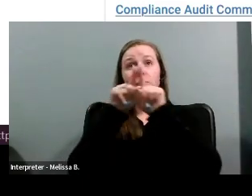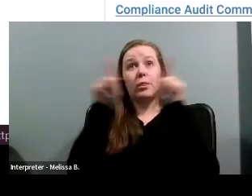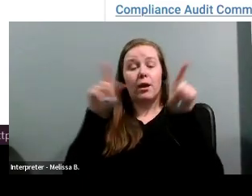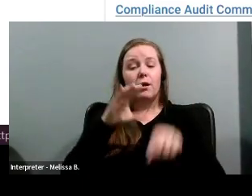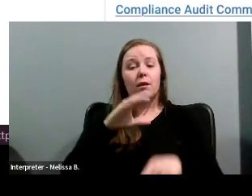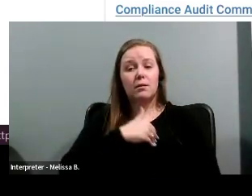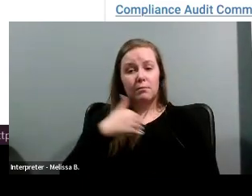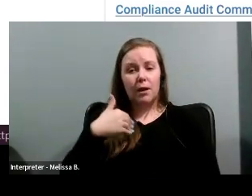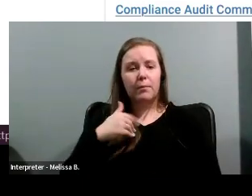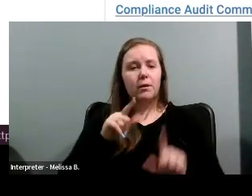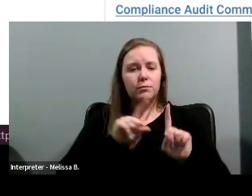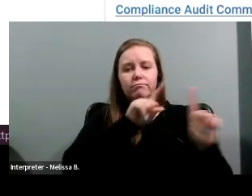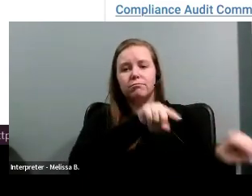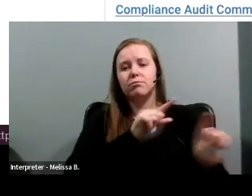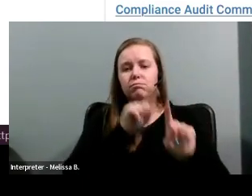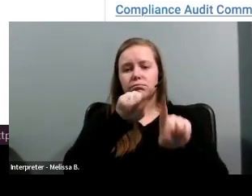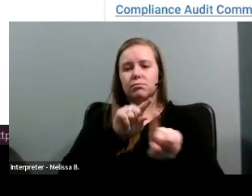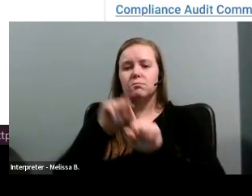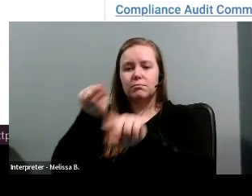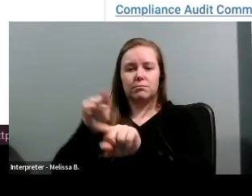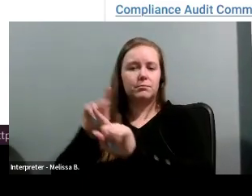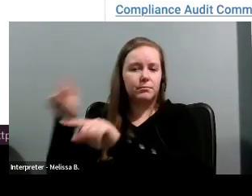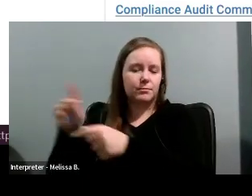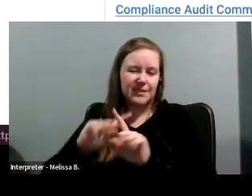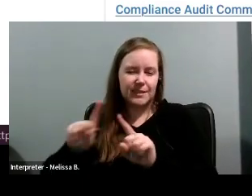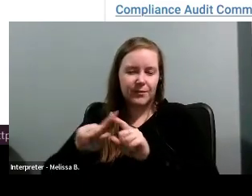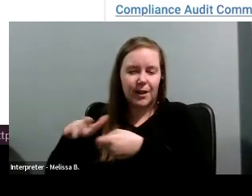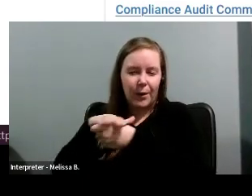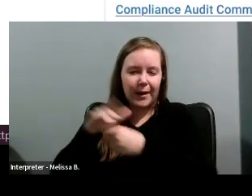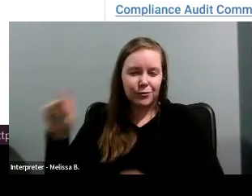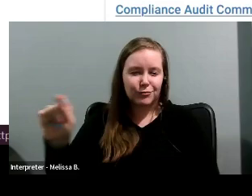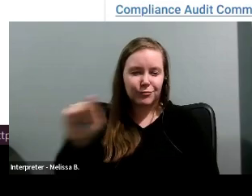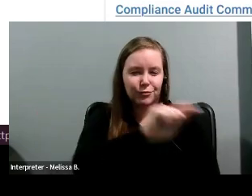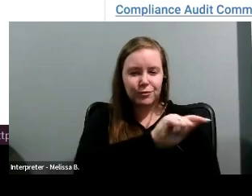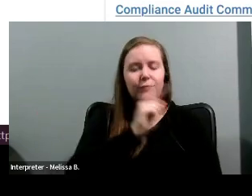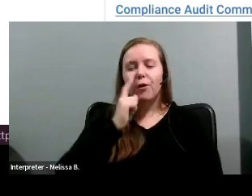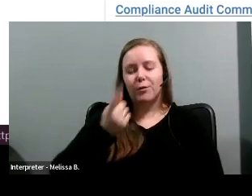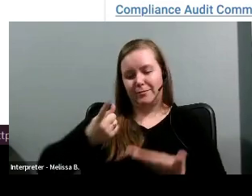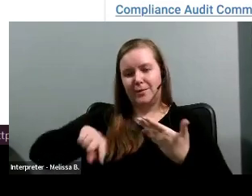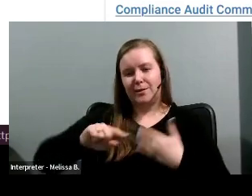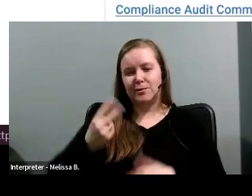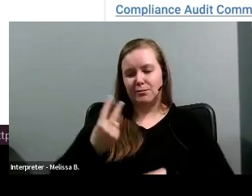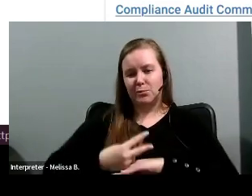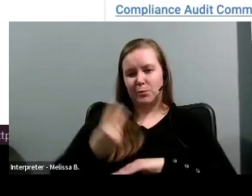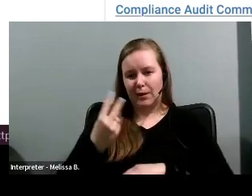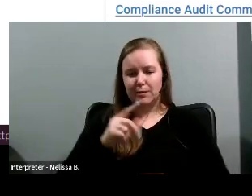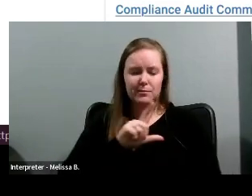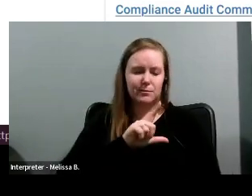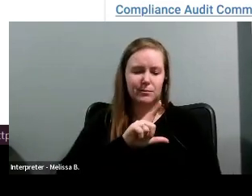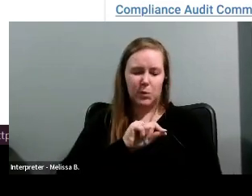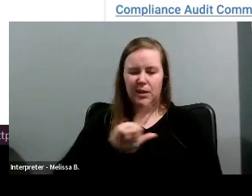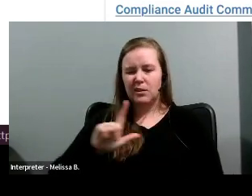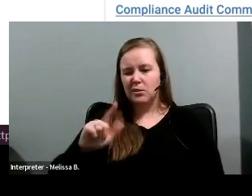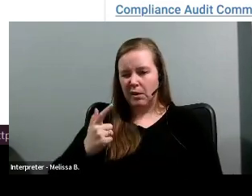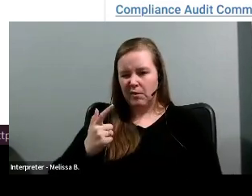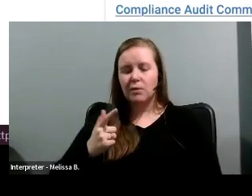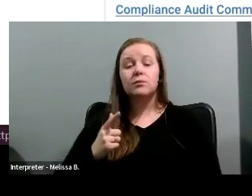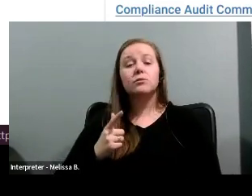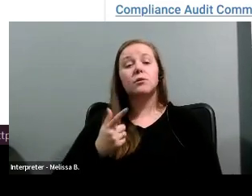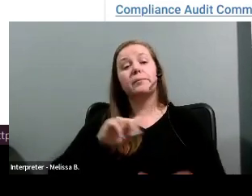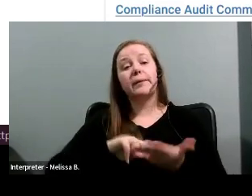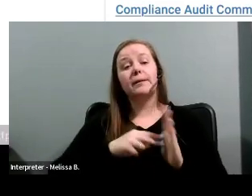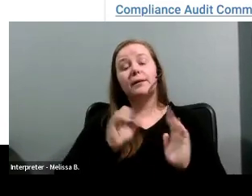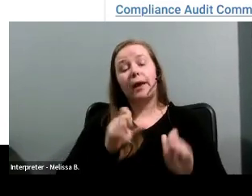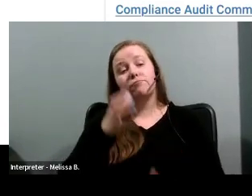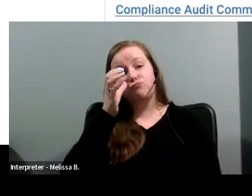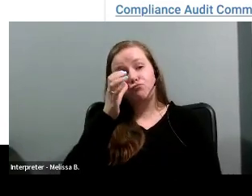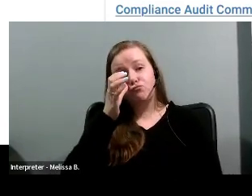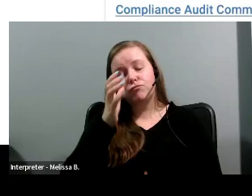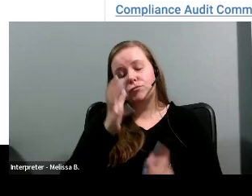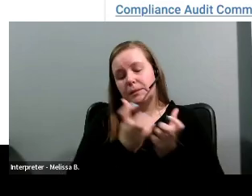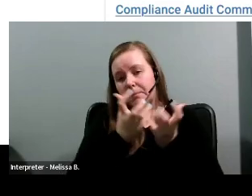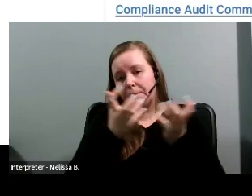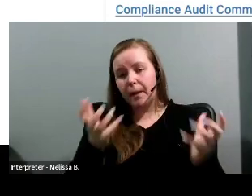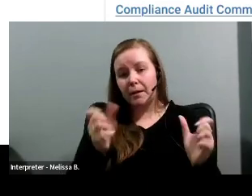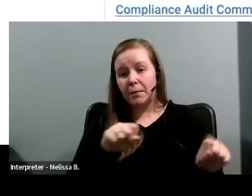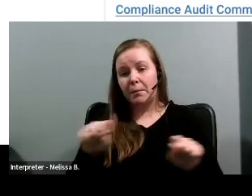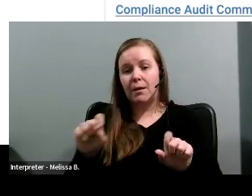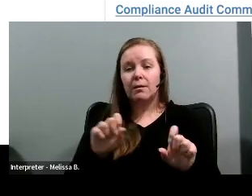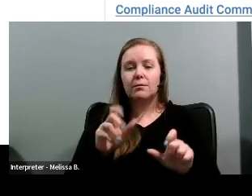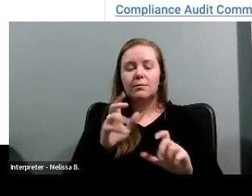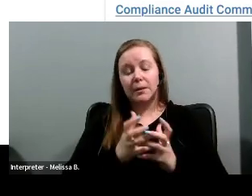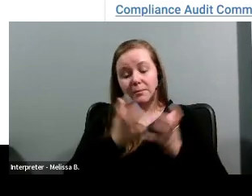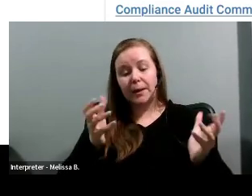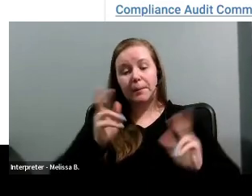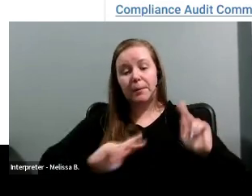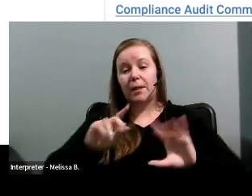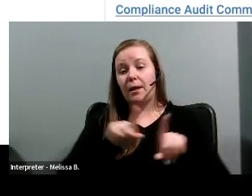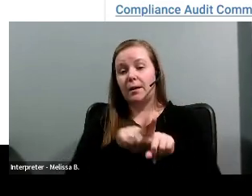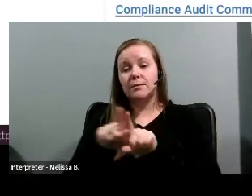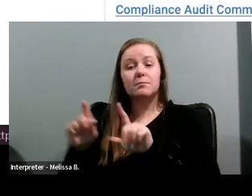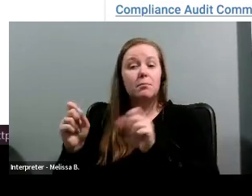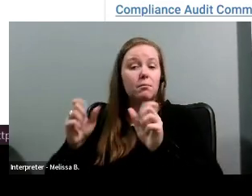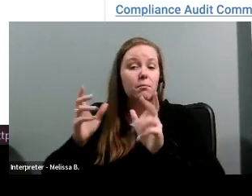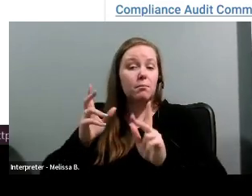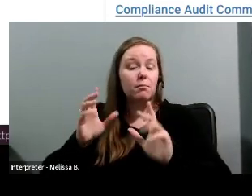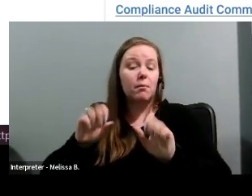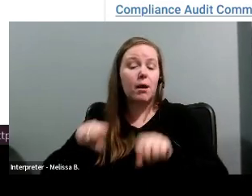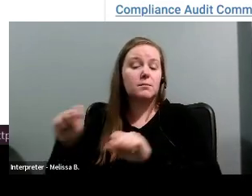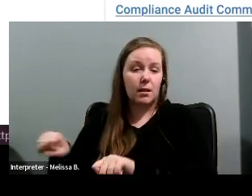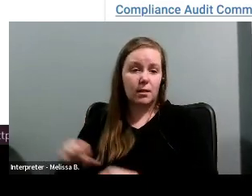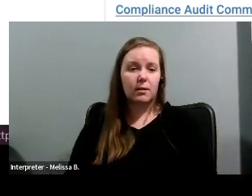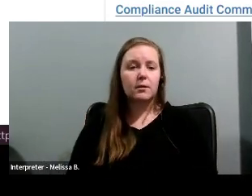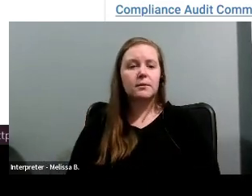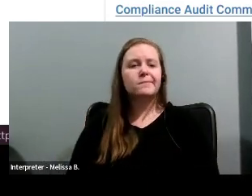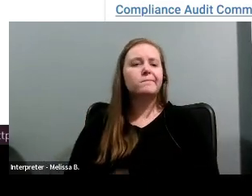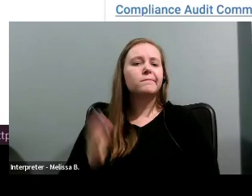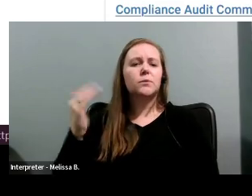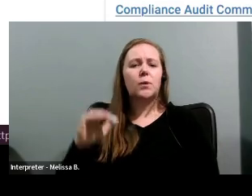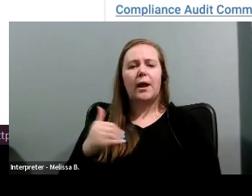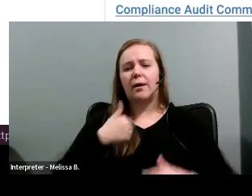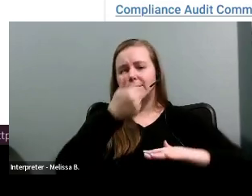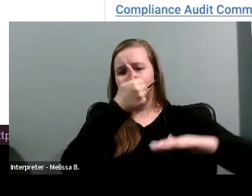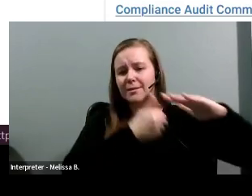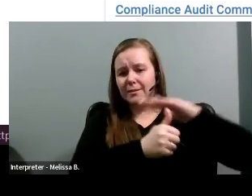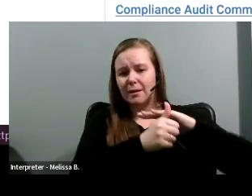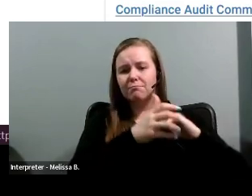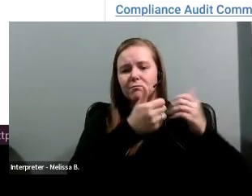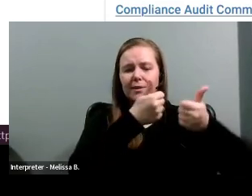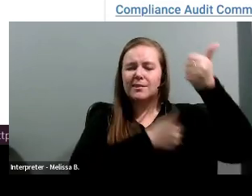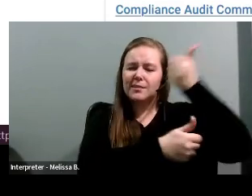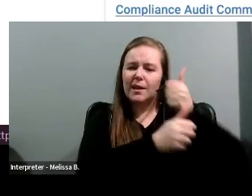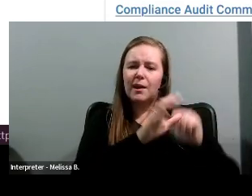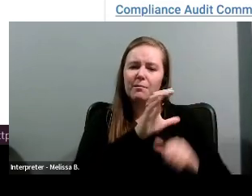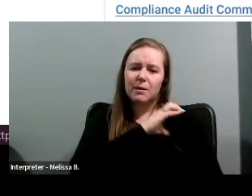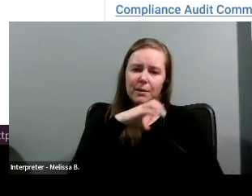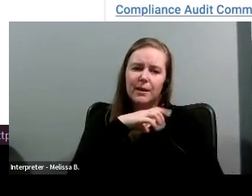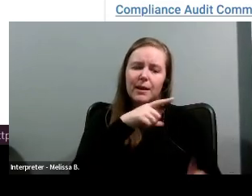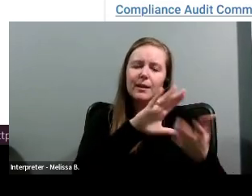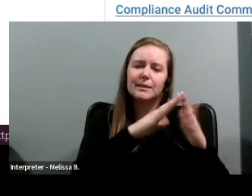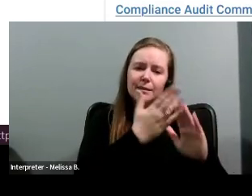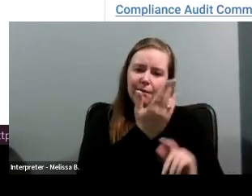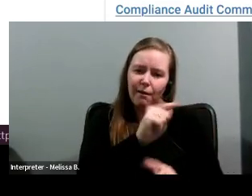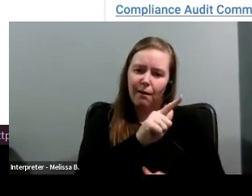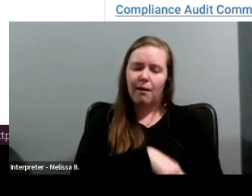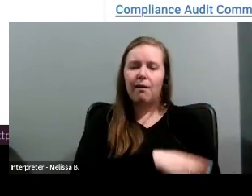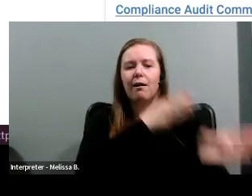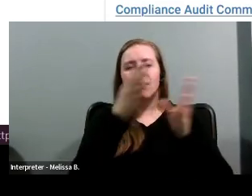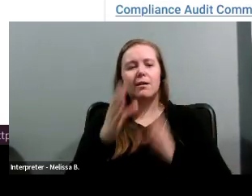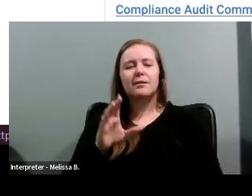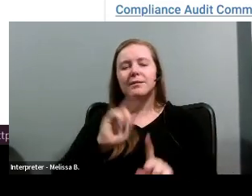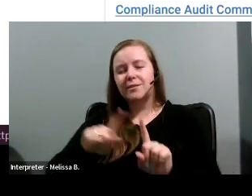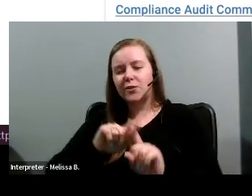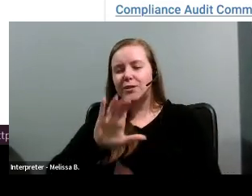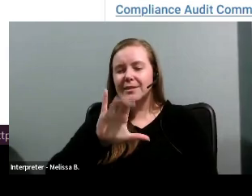Shannon Spencer (she/her): So they're able to split up across the city, on those two days, so they're able to hear as many people as they could. So there, as Melissa showed in the table before, so there is a subcommittee at City Hall, there'll be one at Etobicoke Civic Center, North York Civic center, Scarborough Civic center.